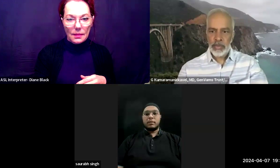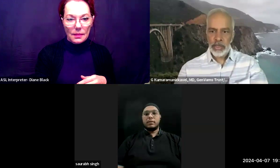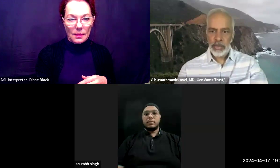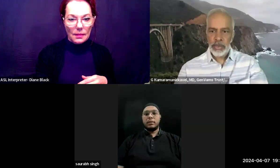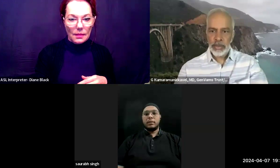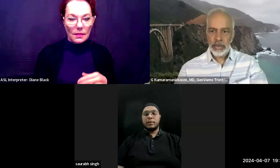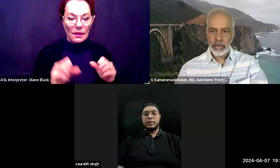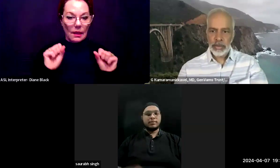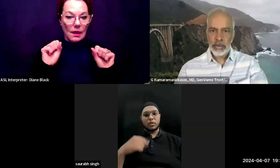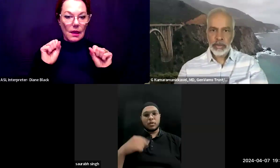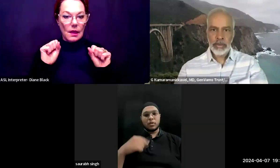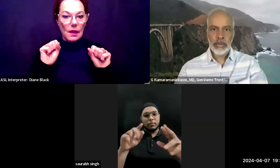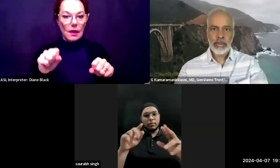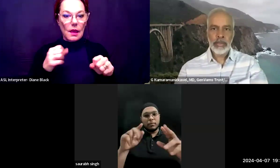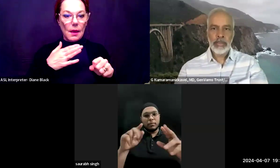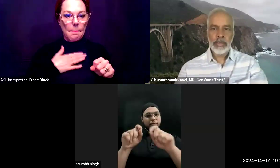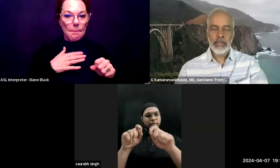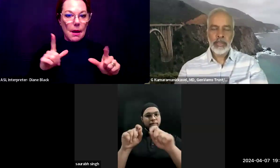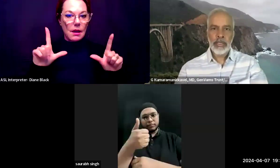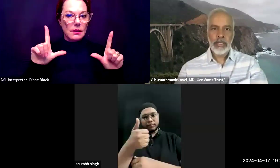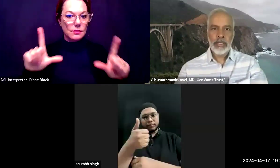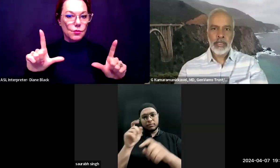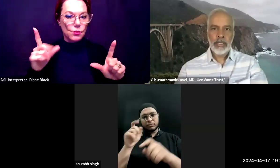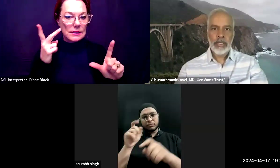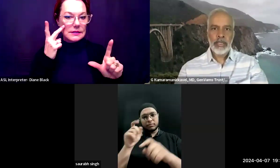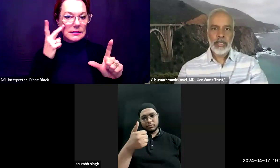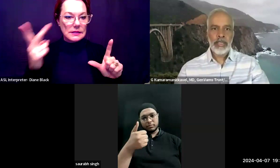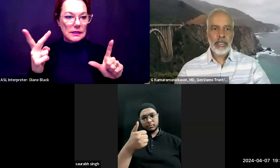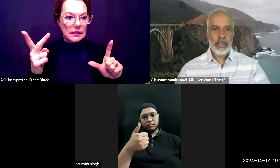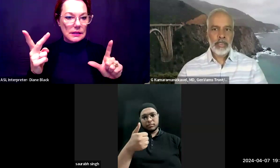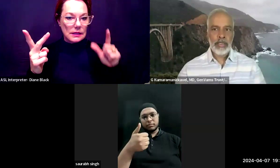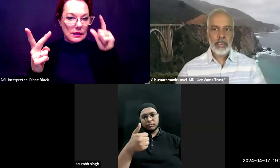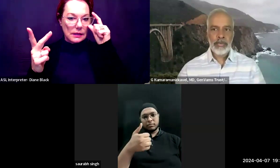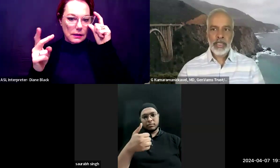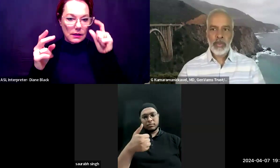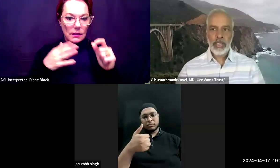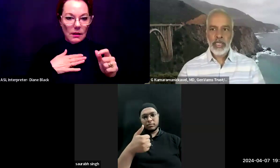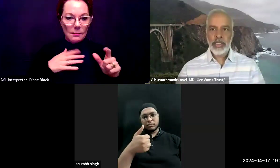visible. Everything okay Geri?